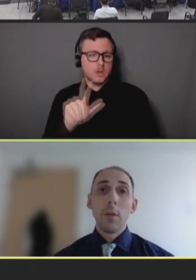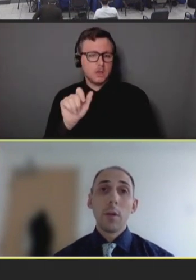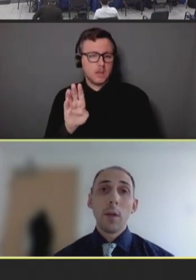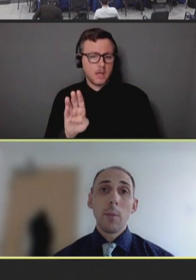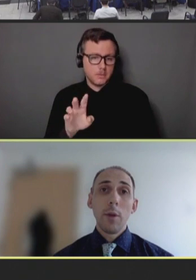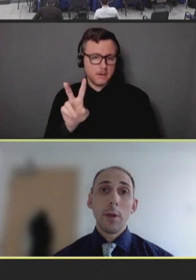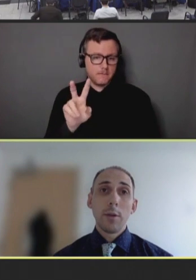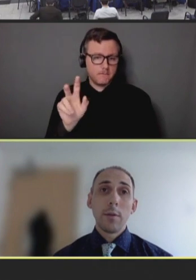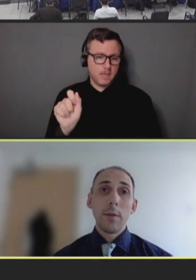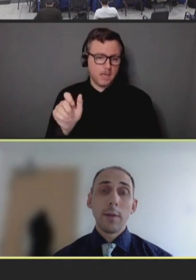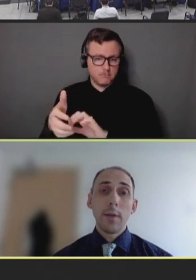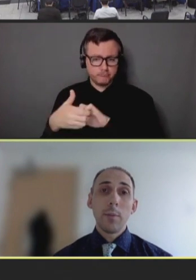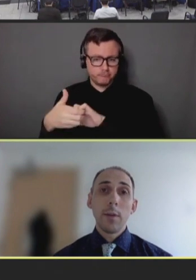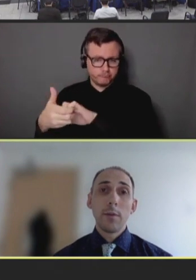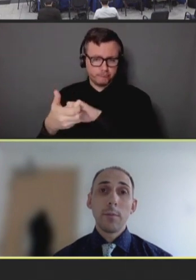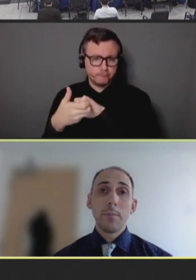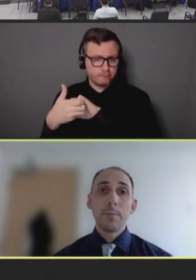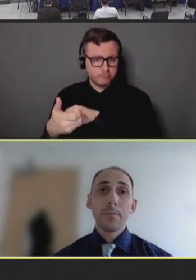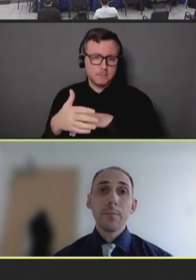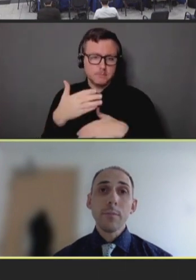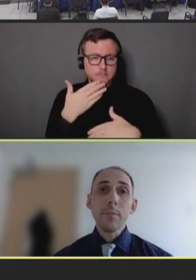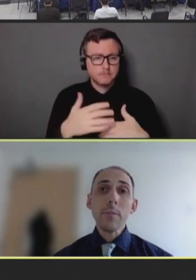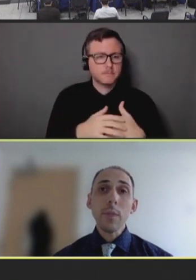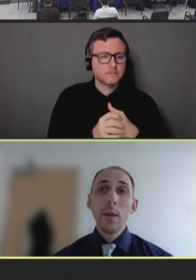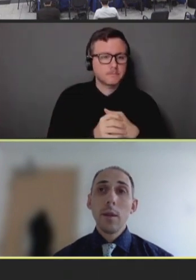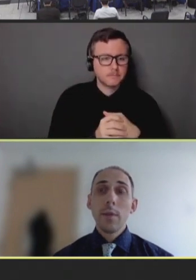CAUSALab collaboration. Next slide, please.